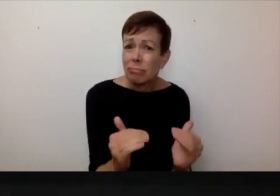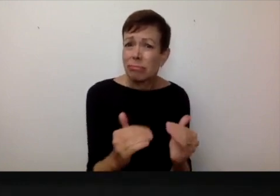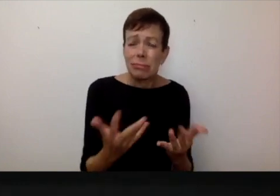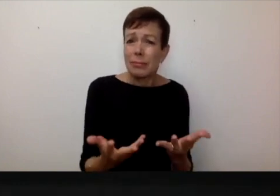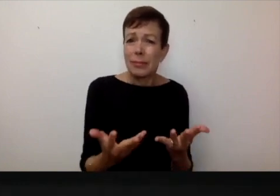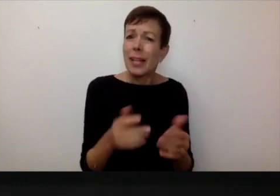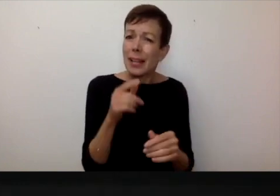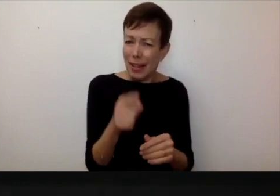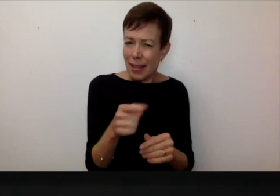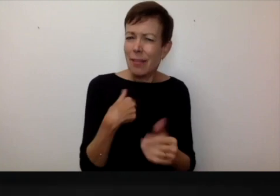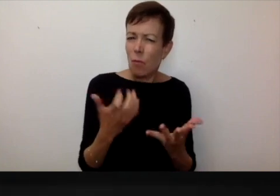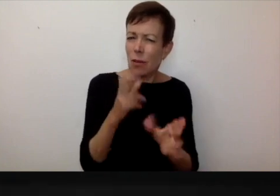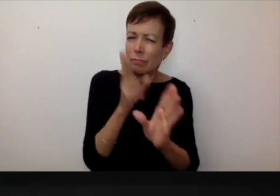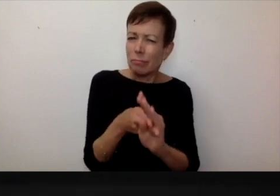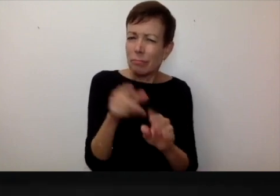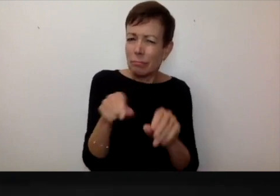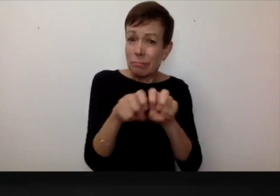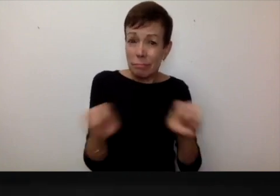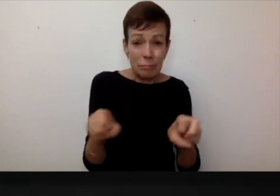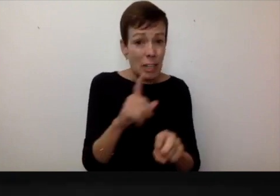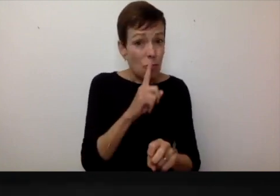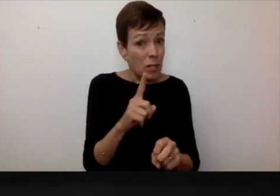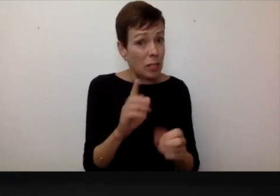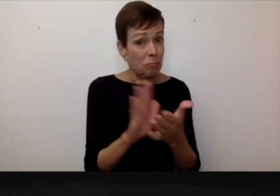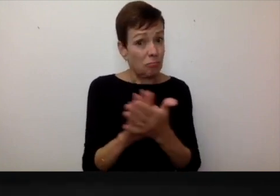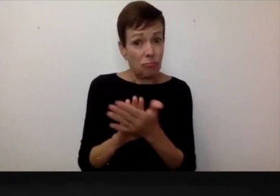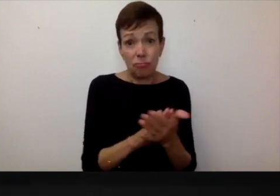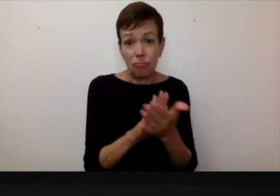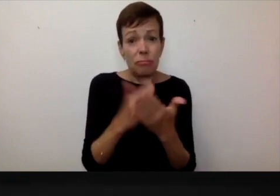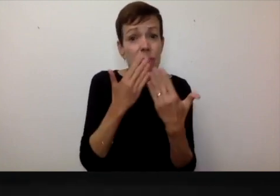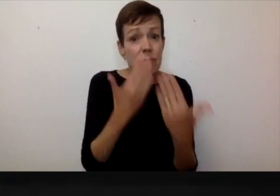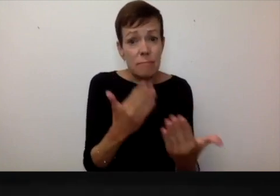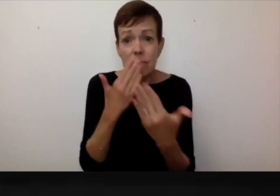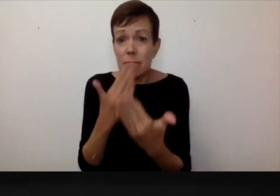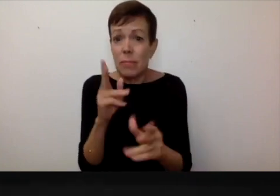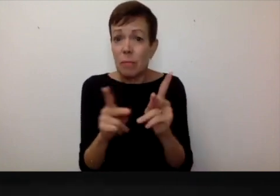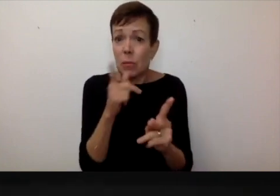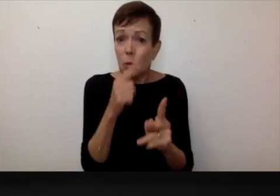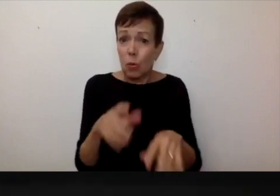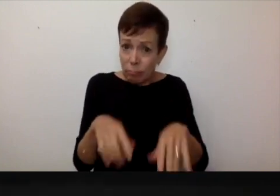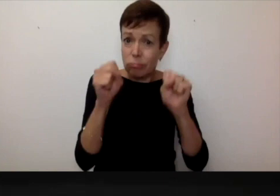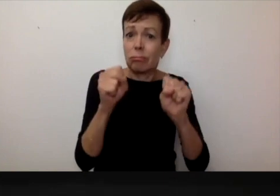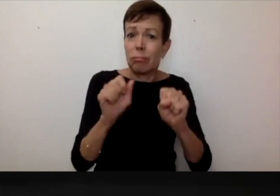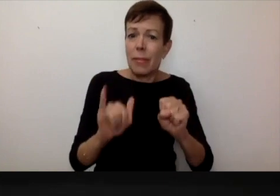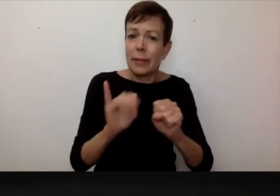um this work please sign um the support government will hear us